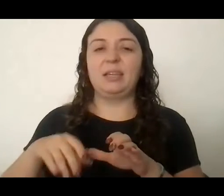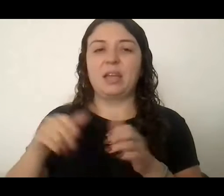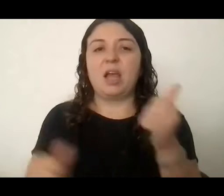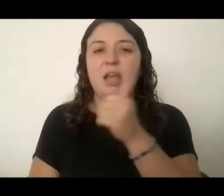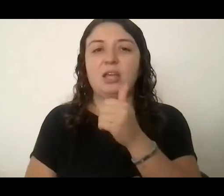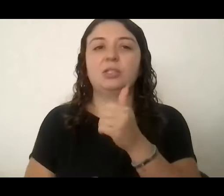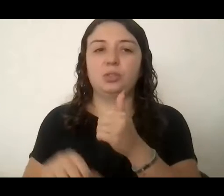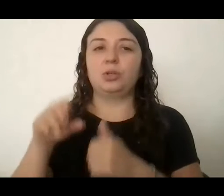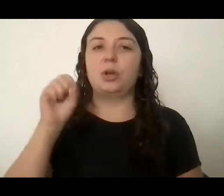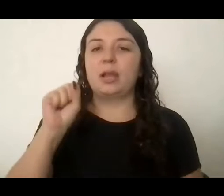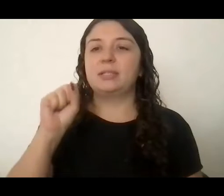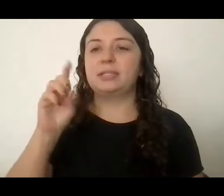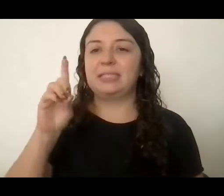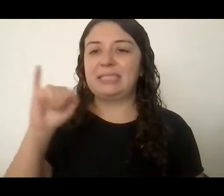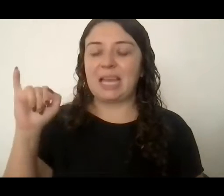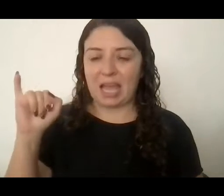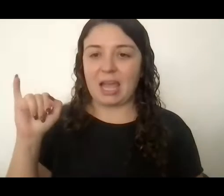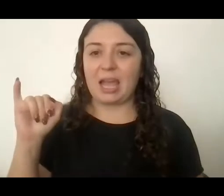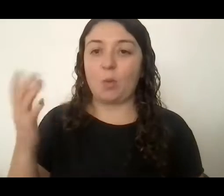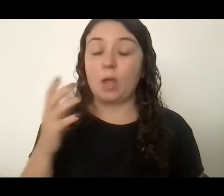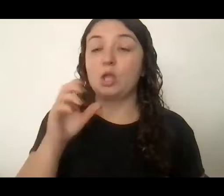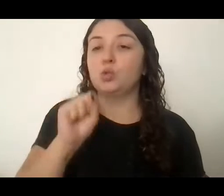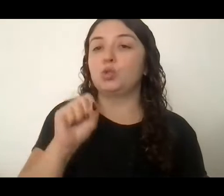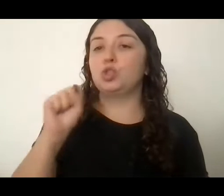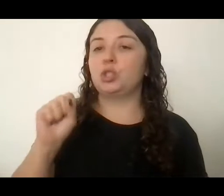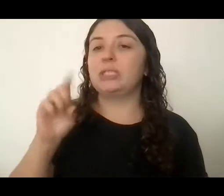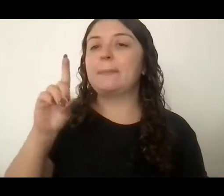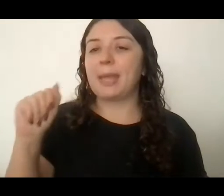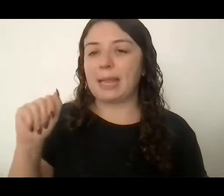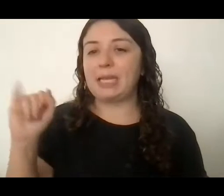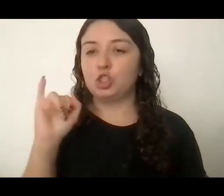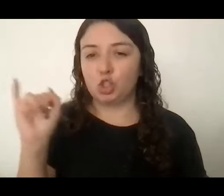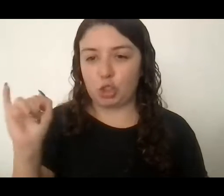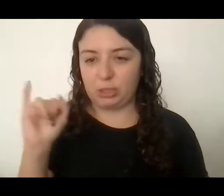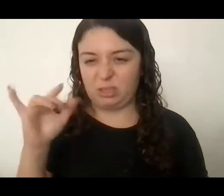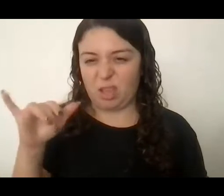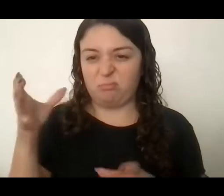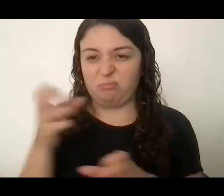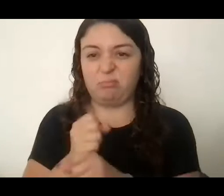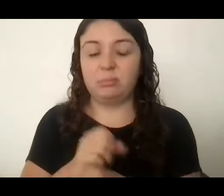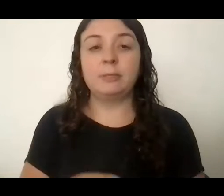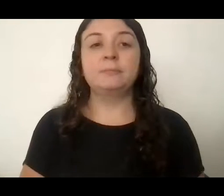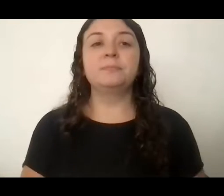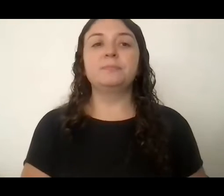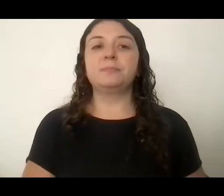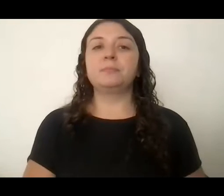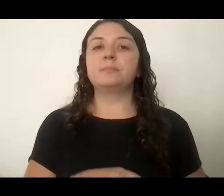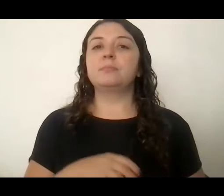Social Security Disability Insurance. And the Medicare that comes along with it.